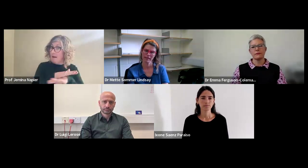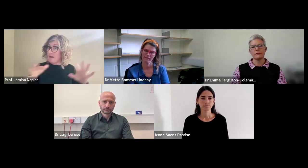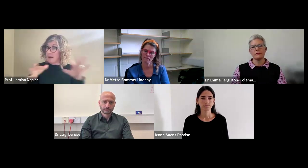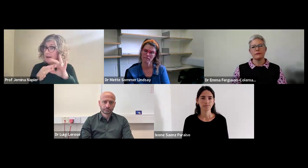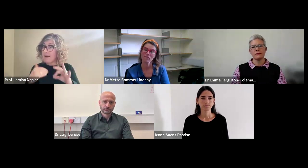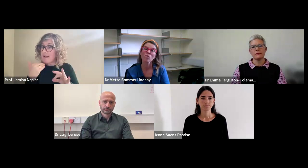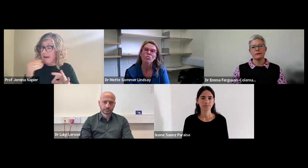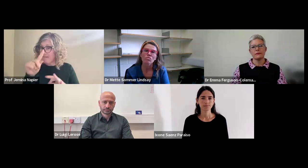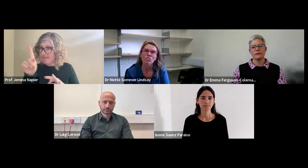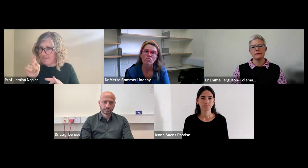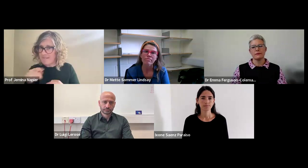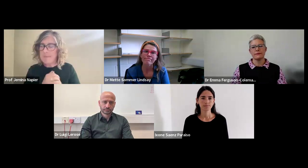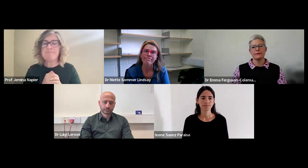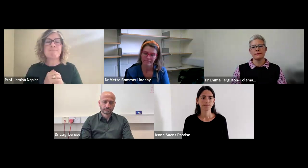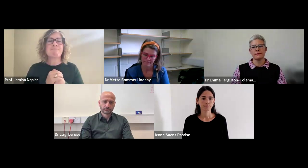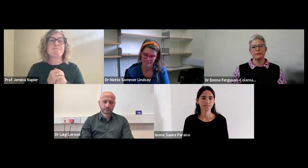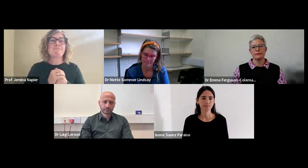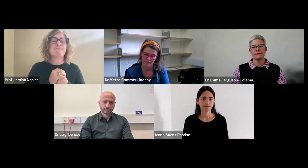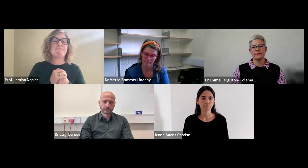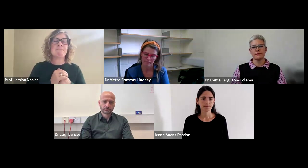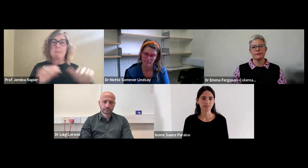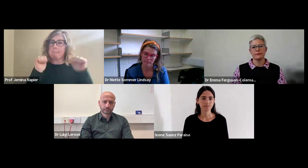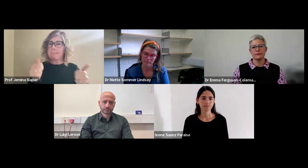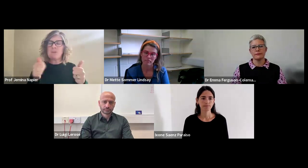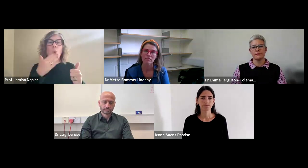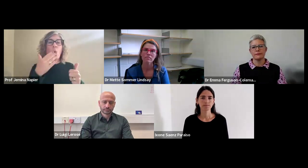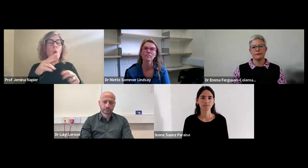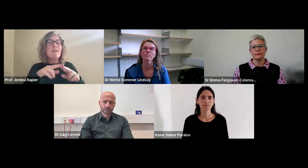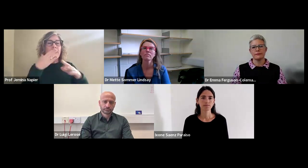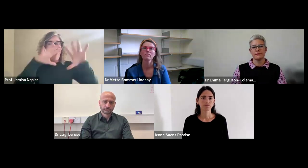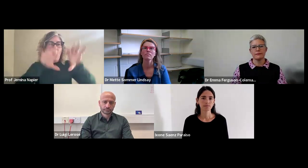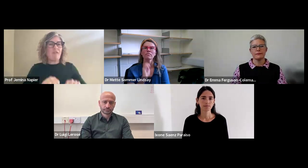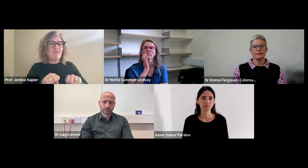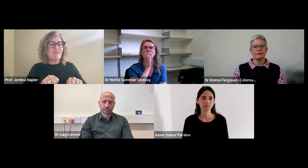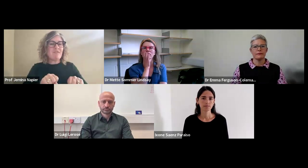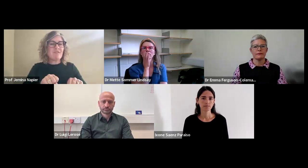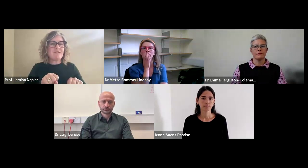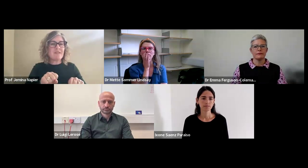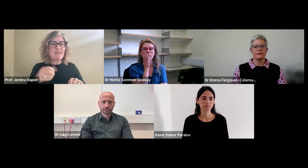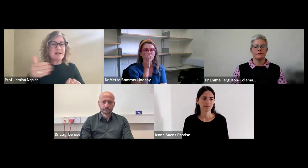specifically whether those needs are covered by general EDI principles and practices. Okay